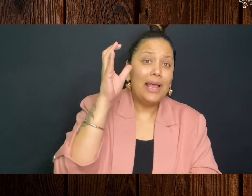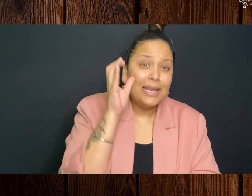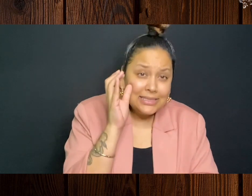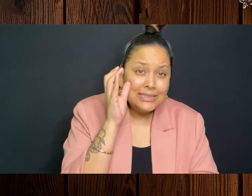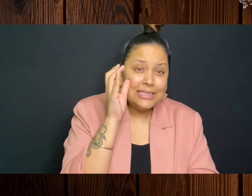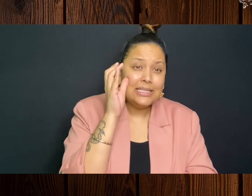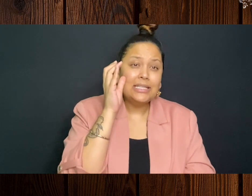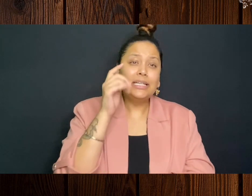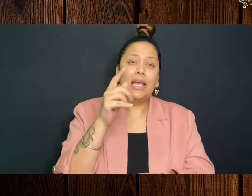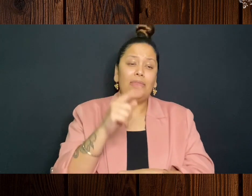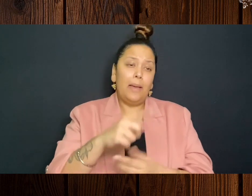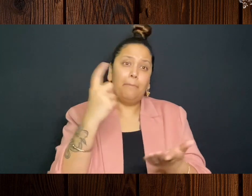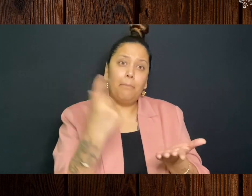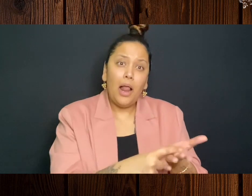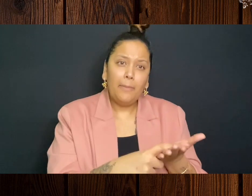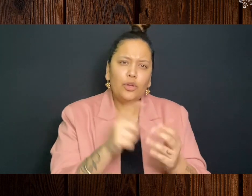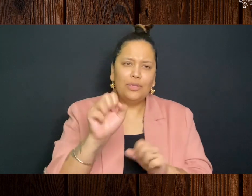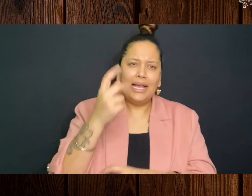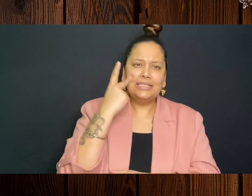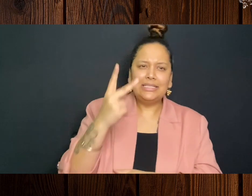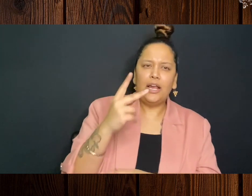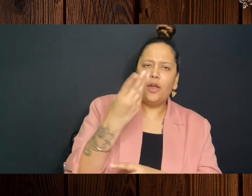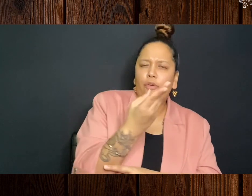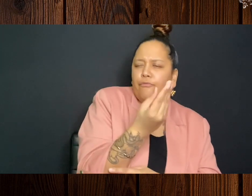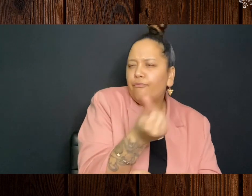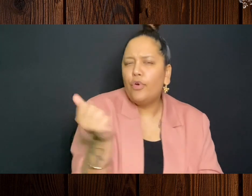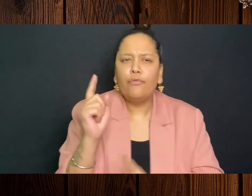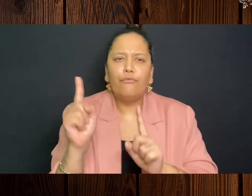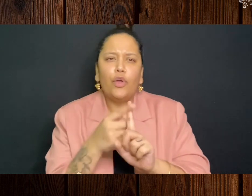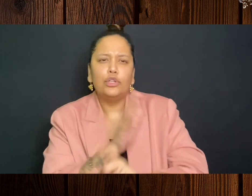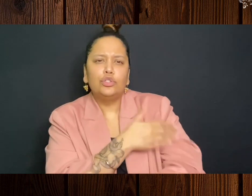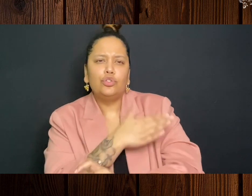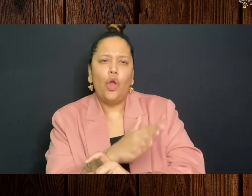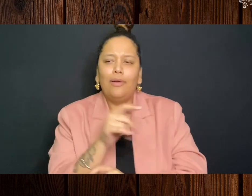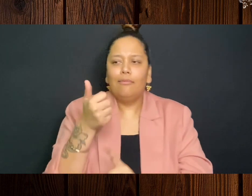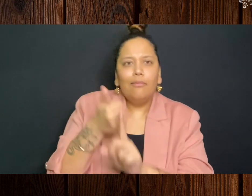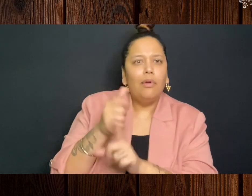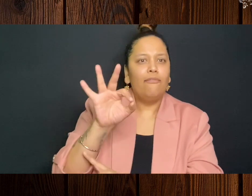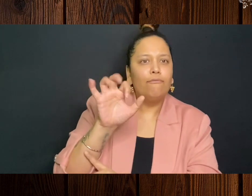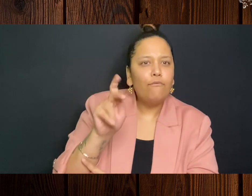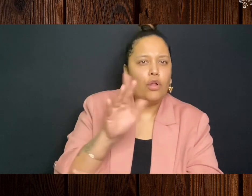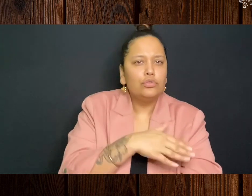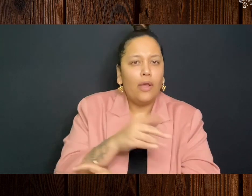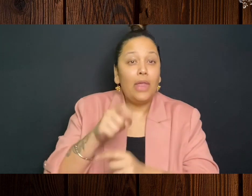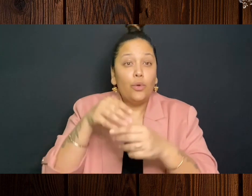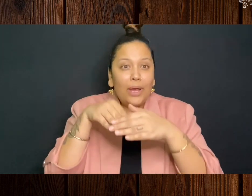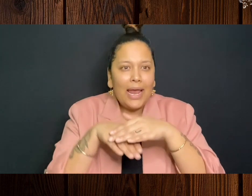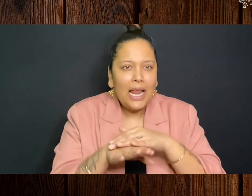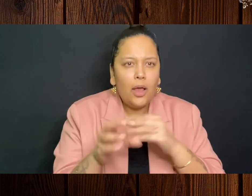the album, you can see that the first few songs are folk songs, and then you go in, and then it gets more pop, like extremely